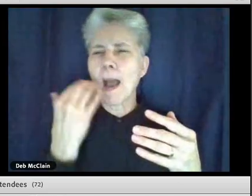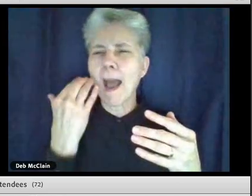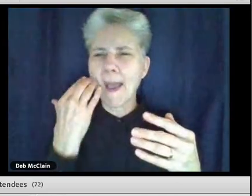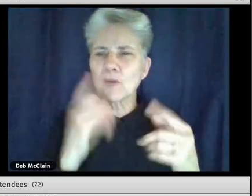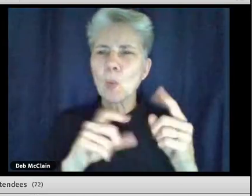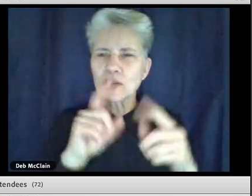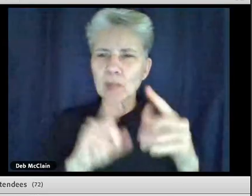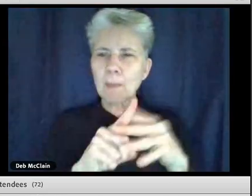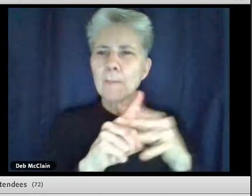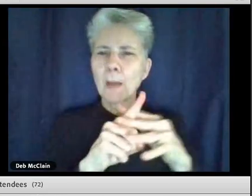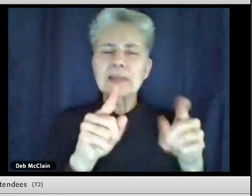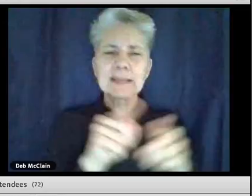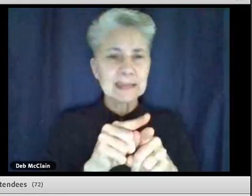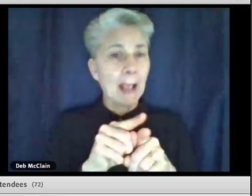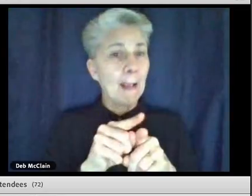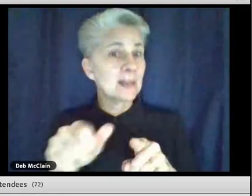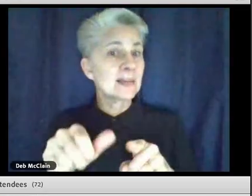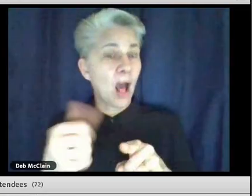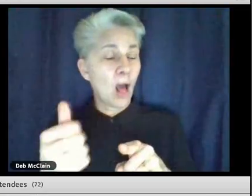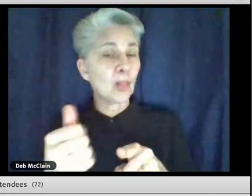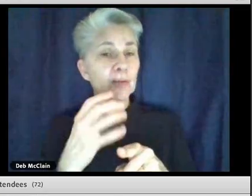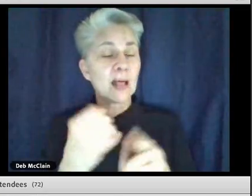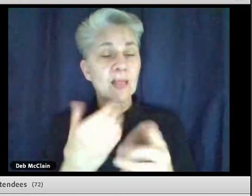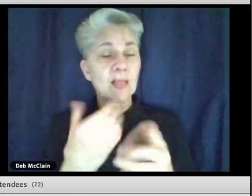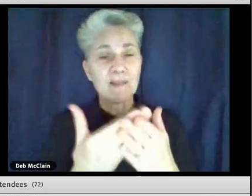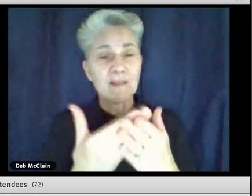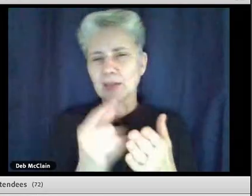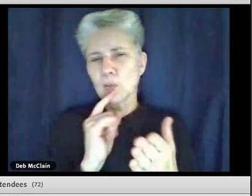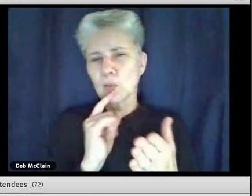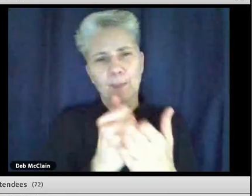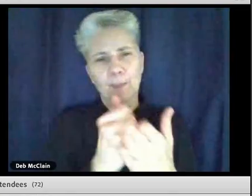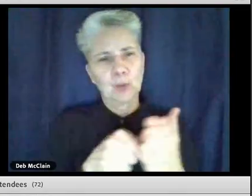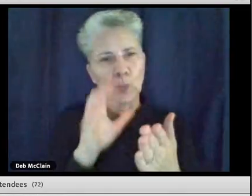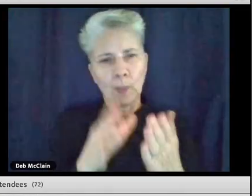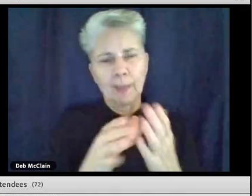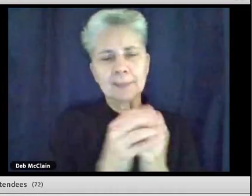just like everybody else, and again, the facts are only going to help you.